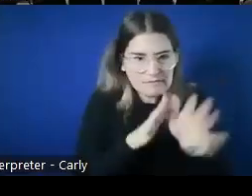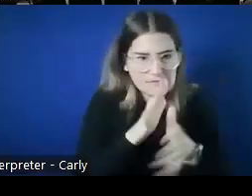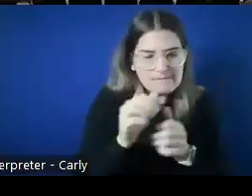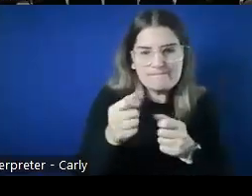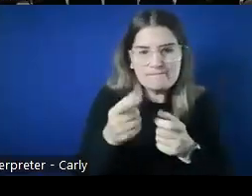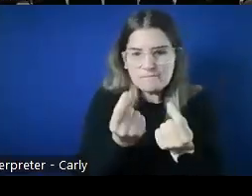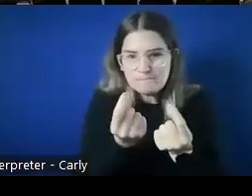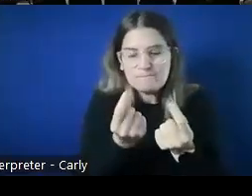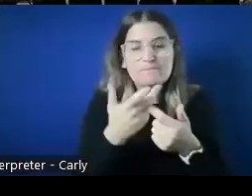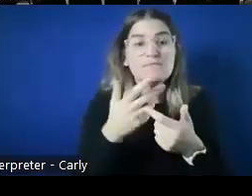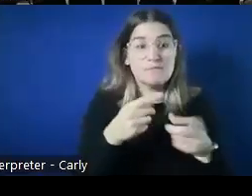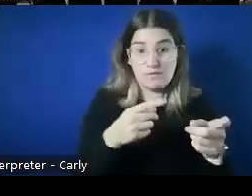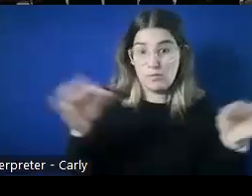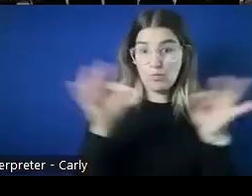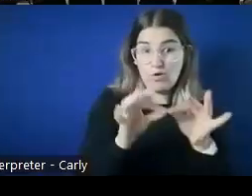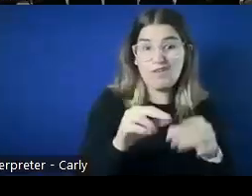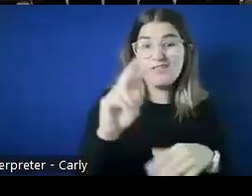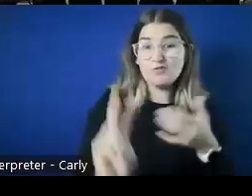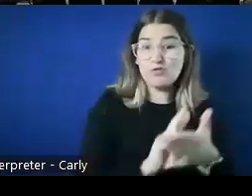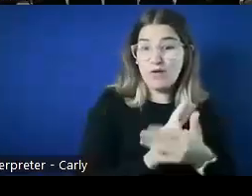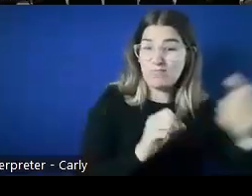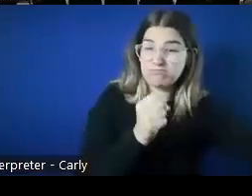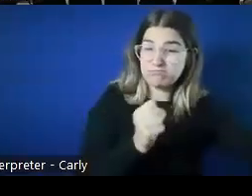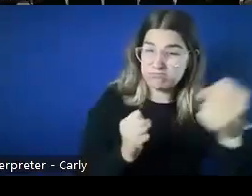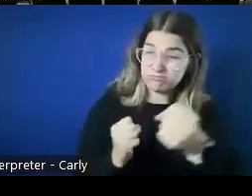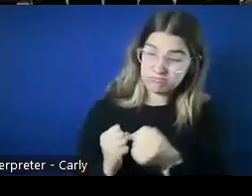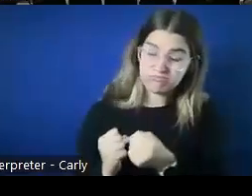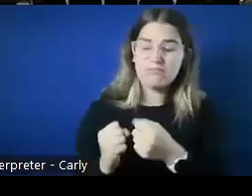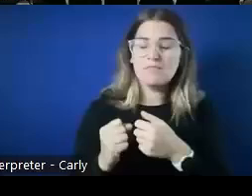from traveling let's say the two hours to our service versus is there something that can really